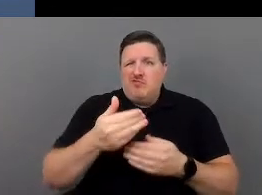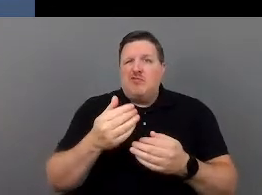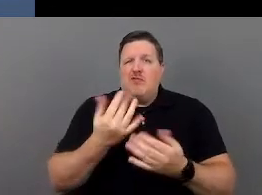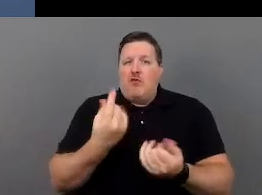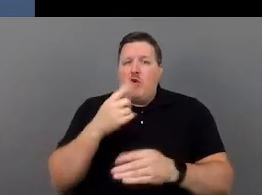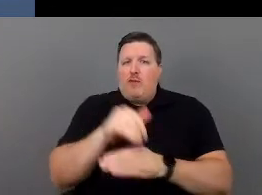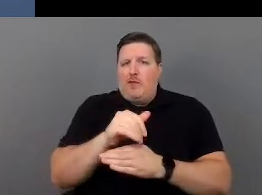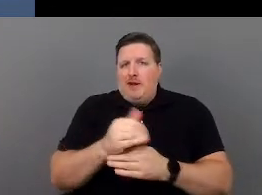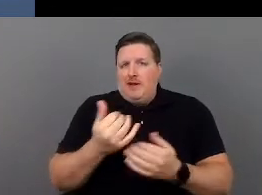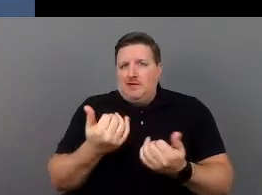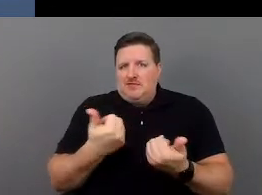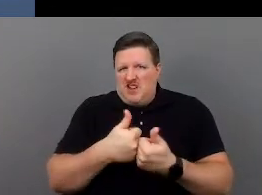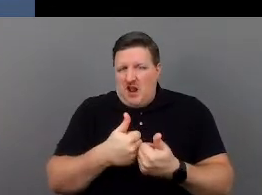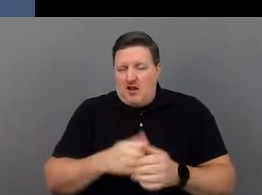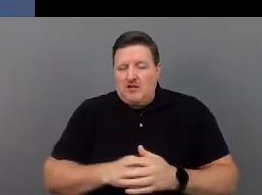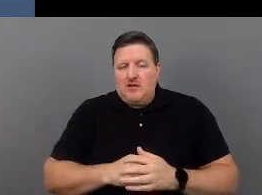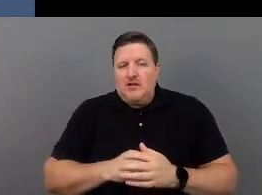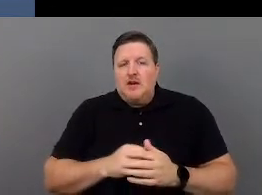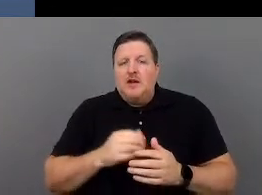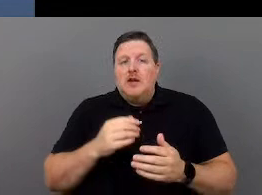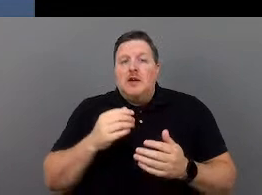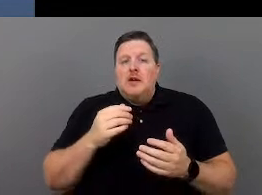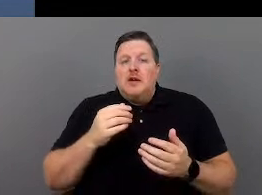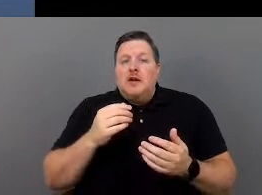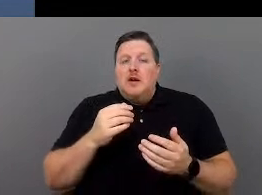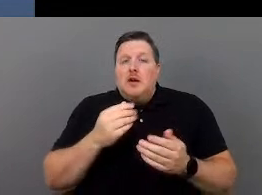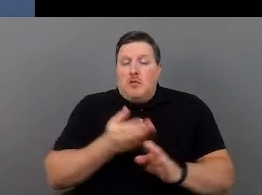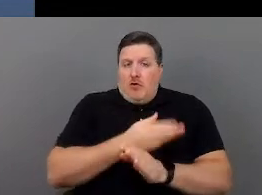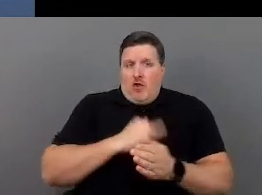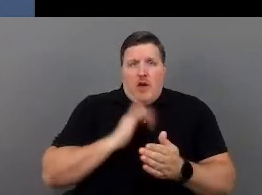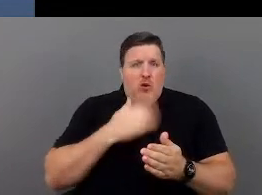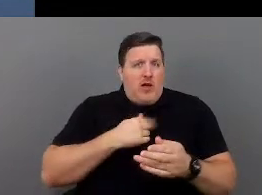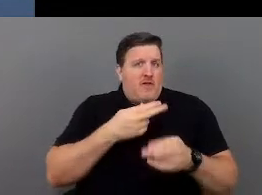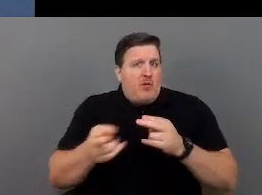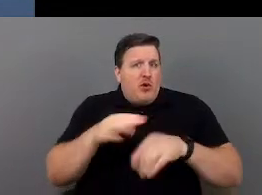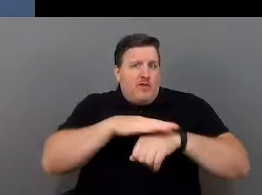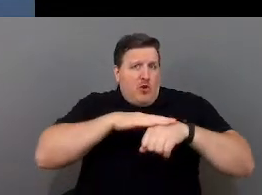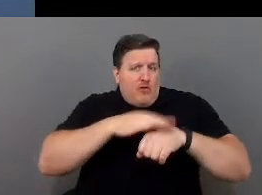BEFORE WE OPEN THE PUBLIC HEARING, WE'LL HAVE A VERY BRIEF FROM OUR BUDGET DIRECTOR, AMELIA KRUGER,